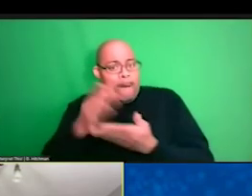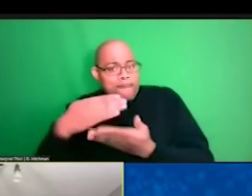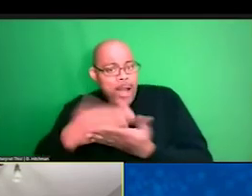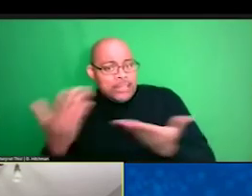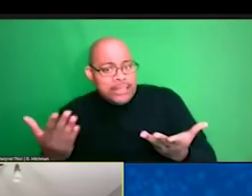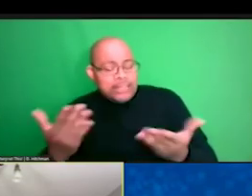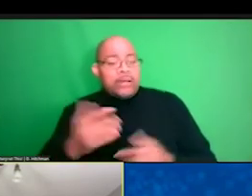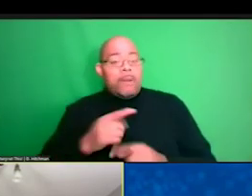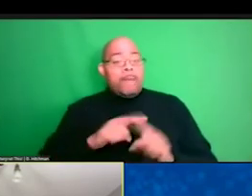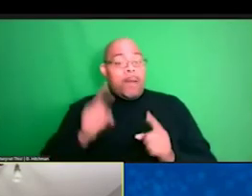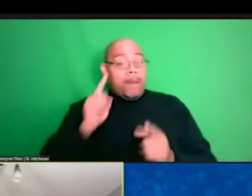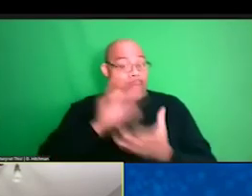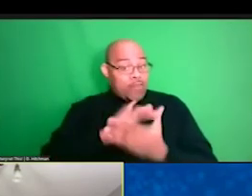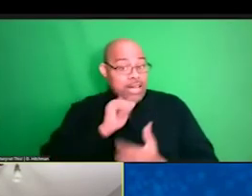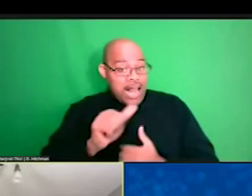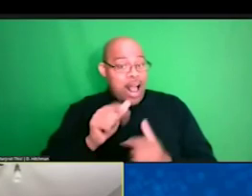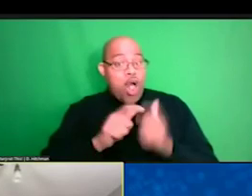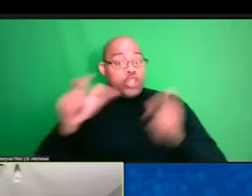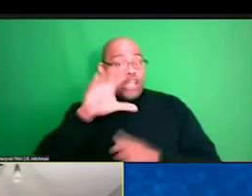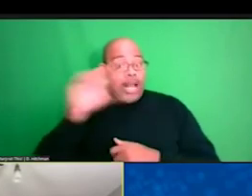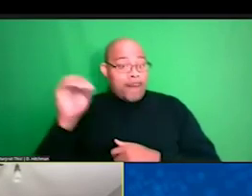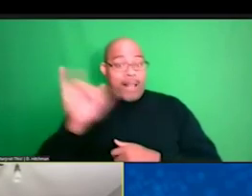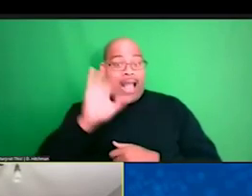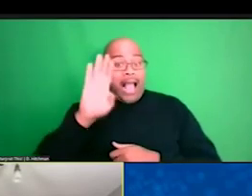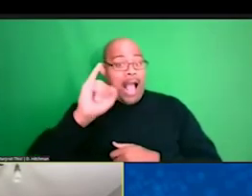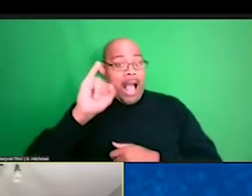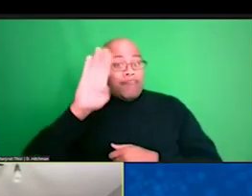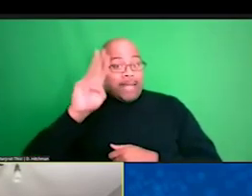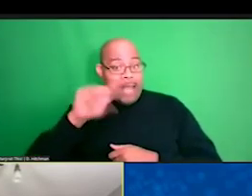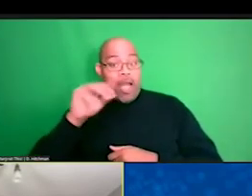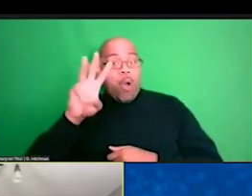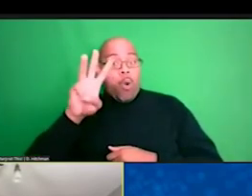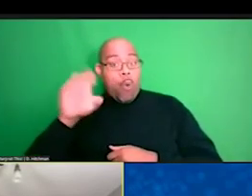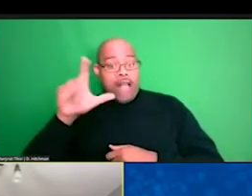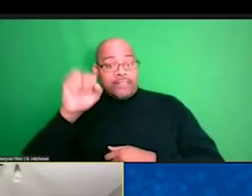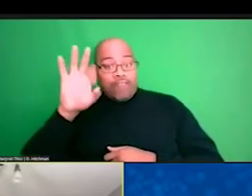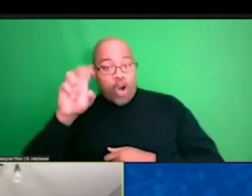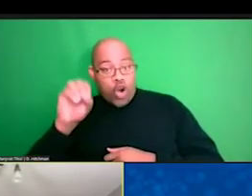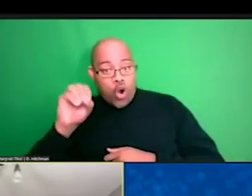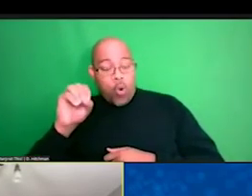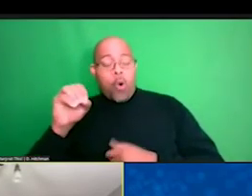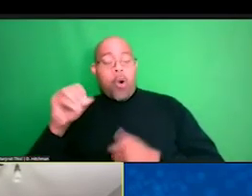it or not, a large company like IBM and Wells Fargo, we too have a lot of budget pressure,